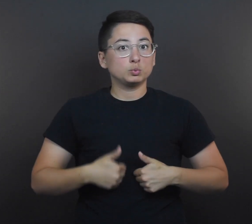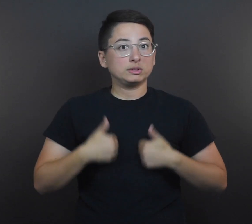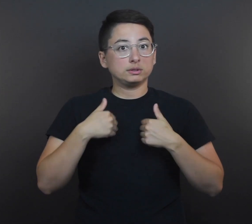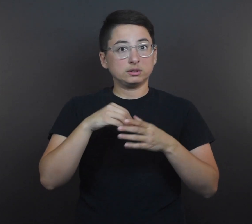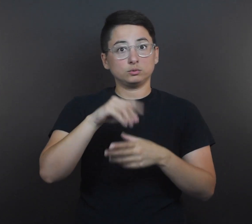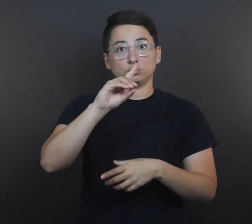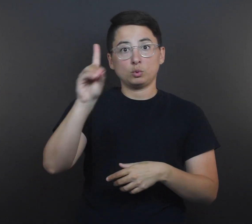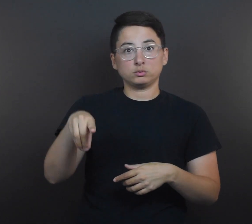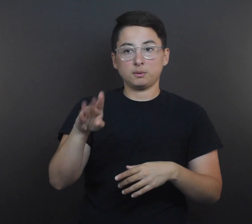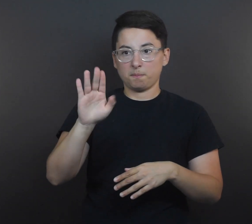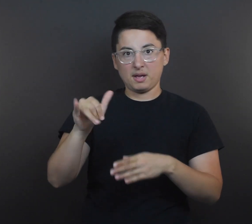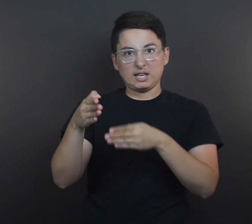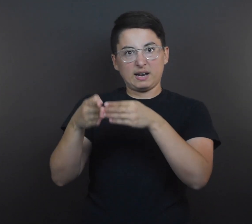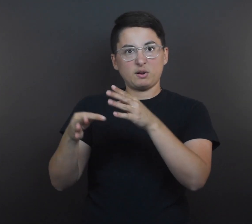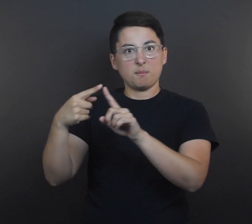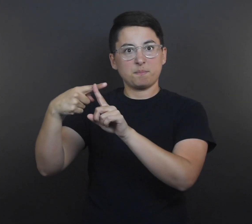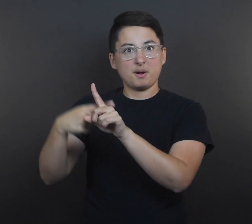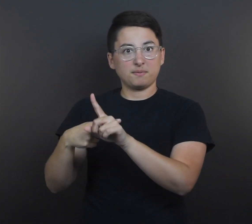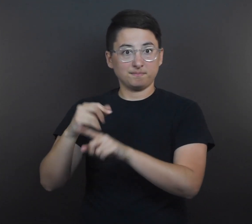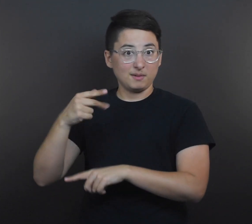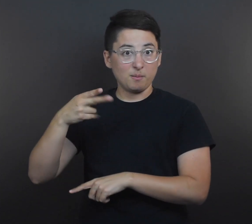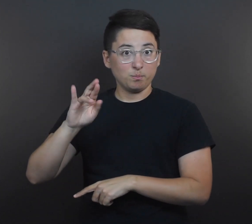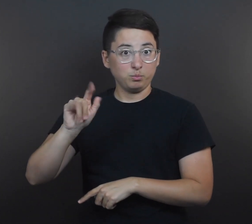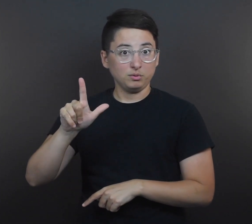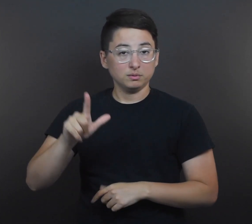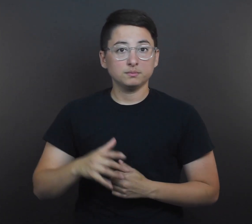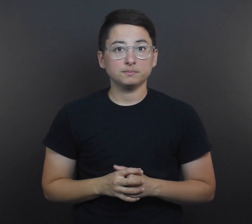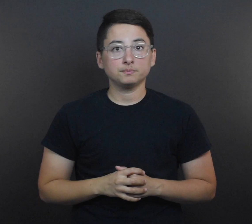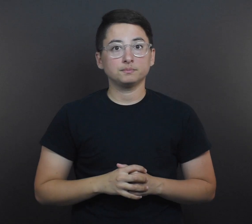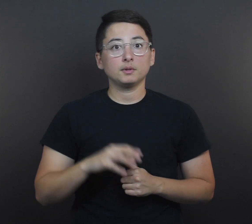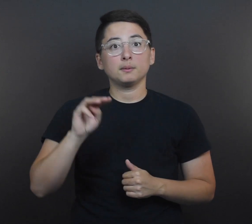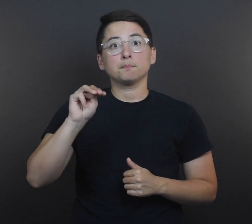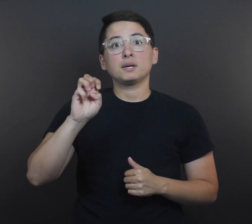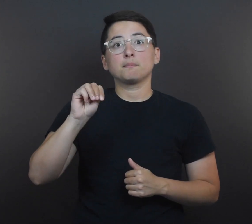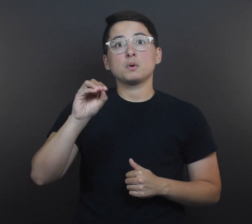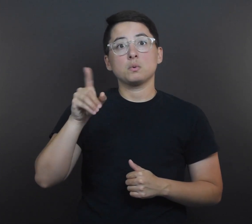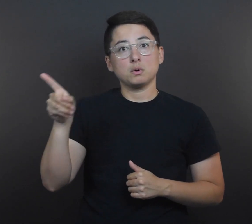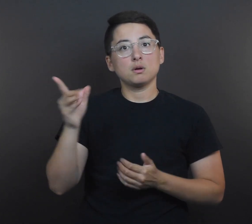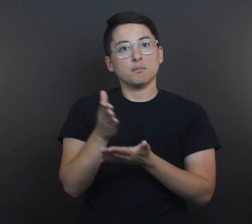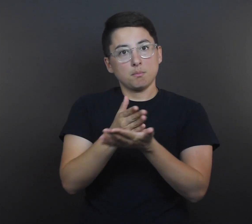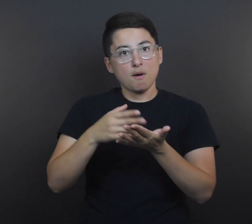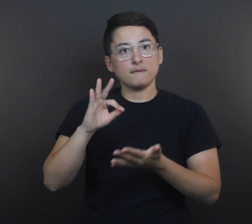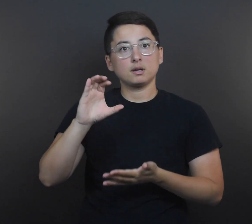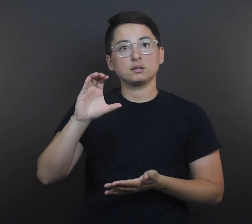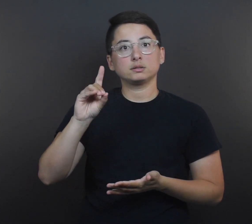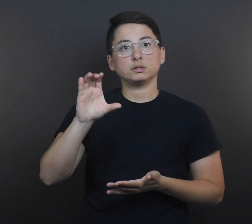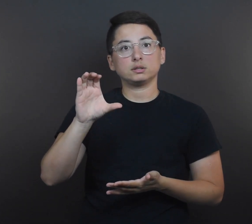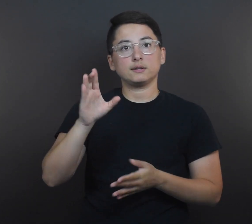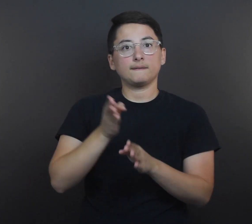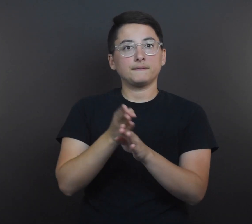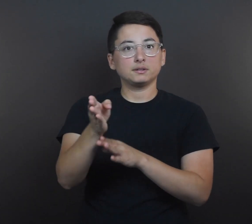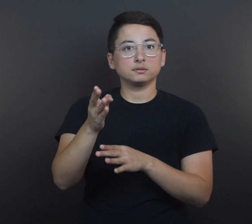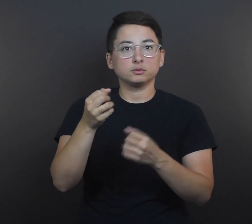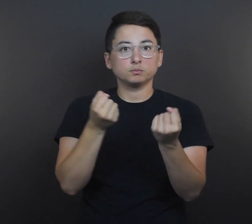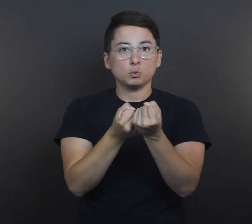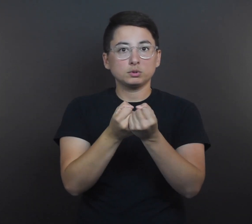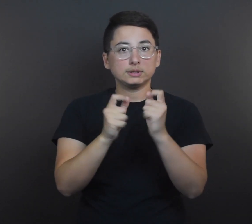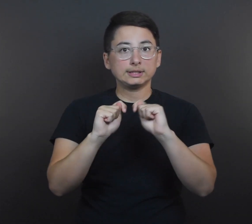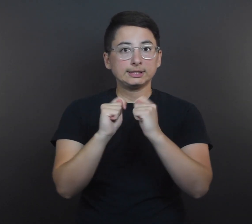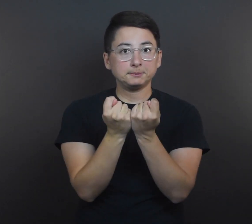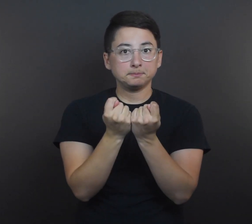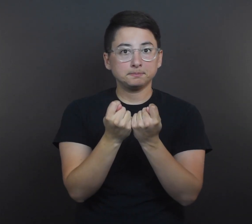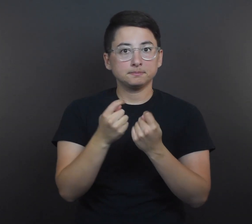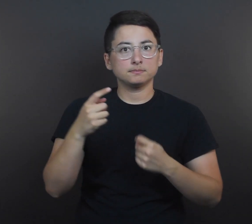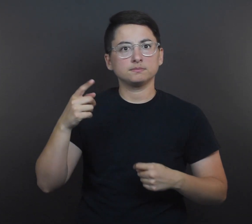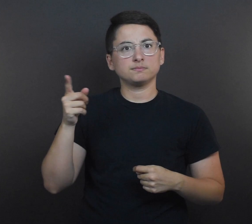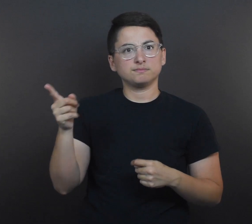and tested every nursing home resident in the city by the end of April. Memo was part of a CDC Field